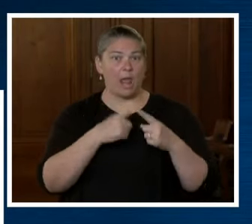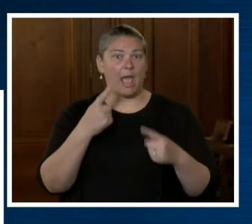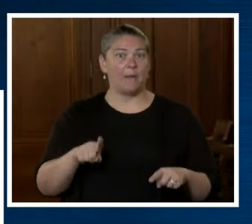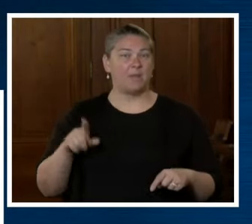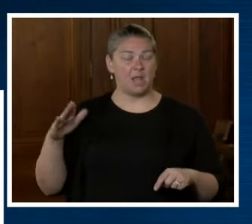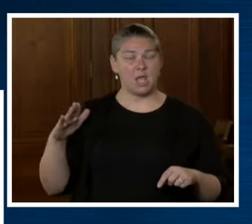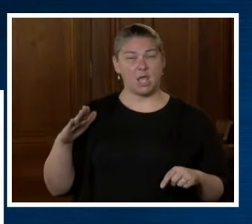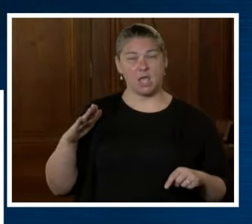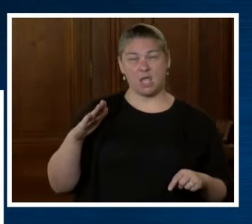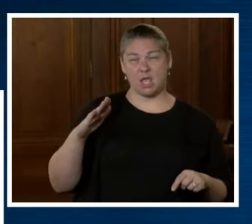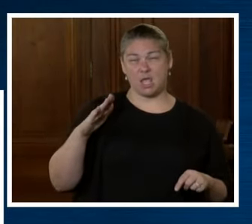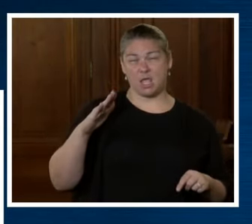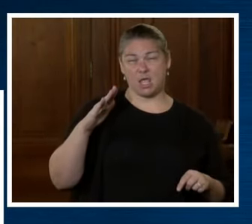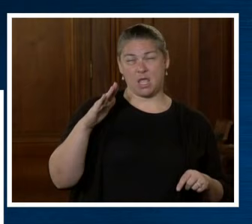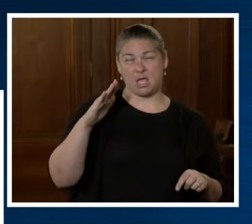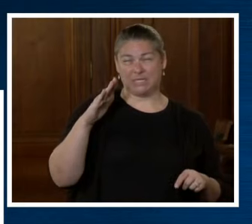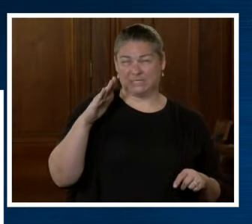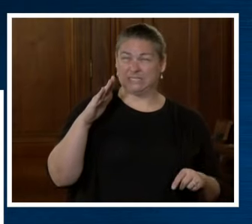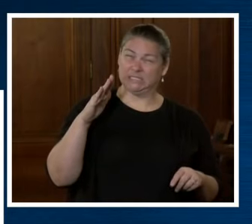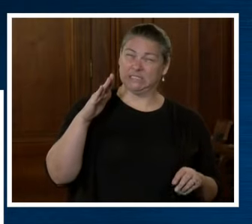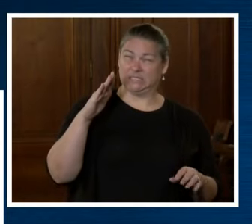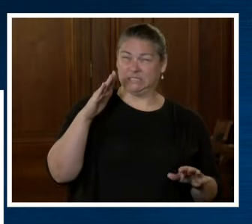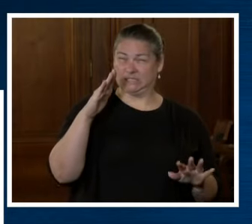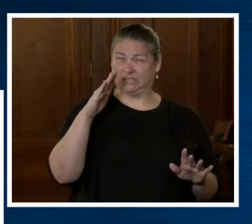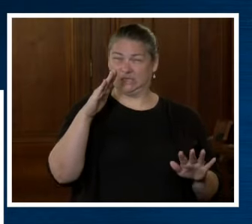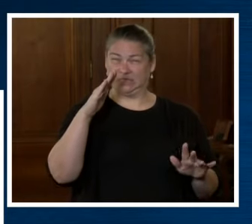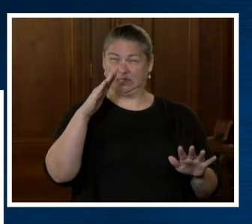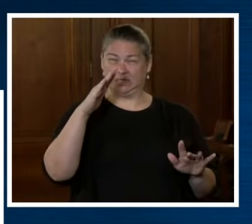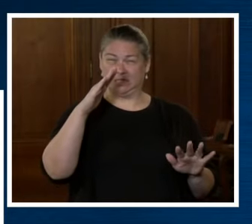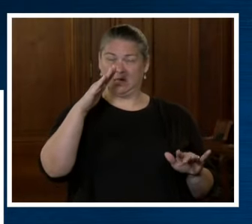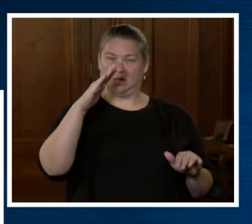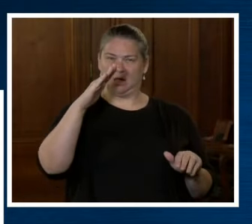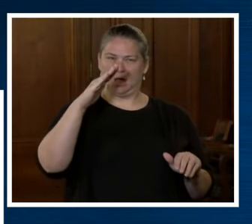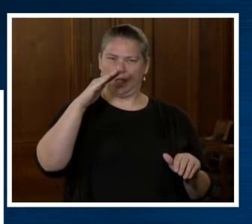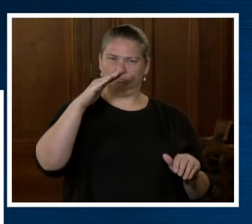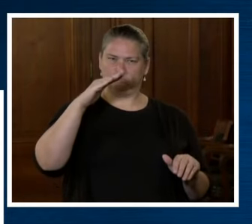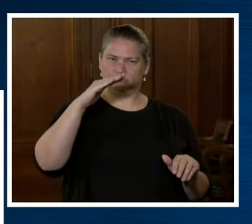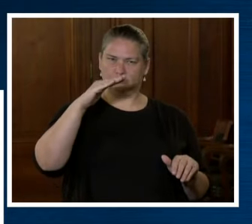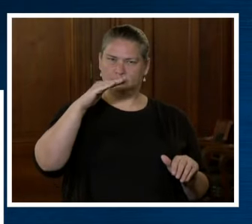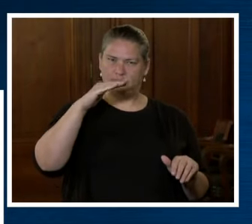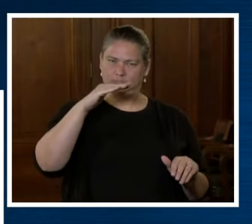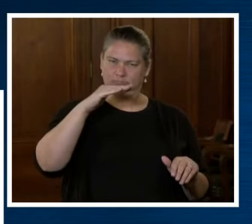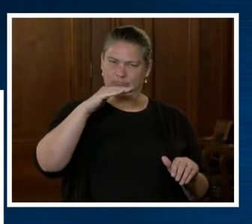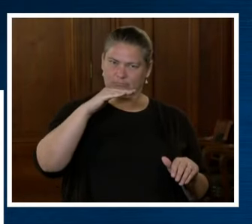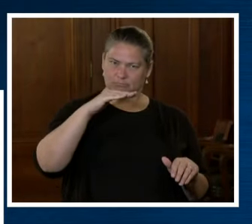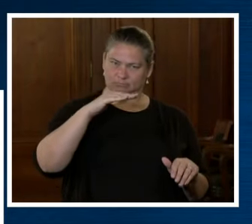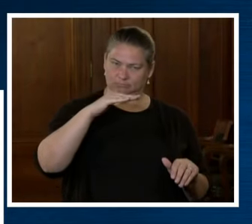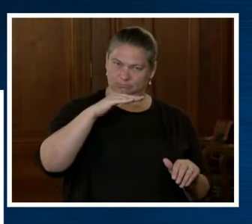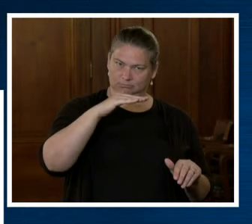CONSIDER GETTING A TEST. IT HELPS PROTECT YOU. HELPS PROTECT YOUR FAMILY. PUTS YOU ON NOTICE TO WATCH OUT